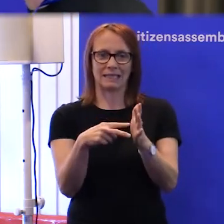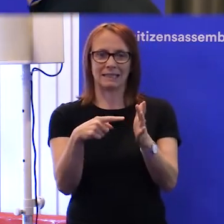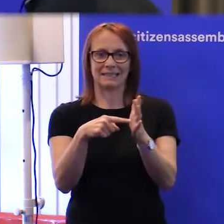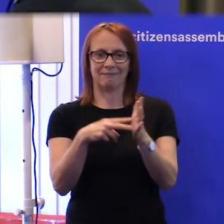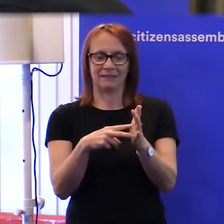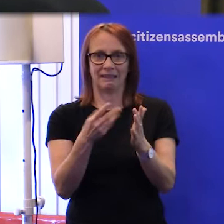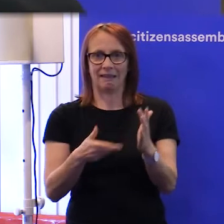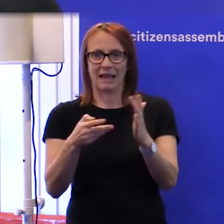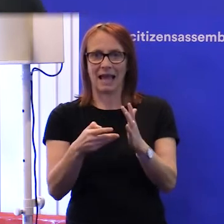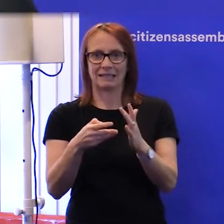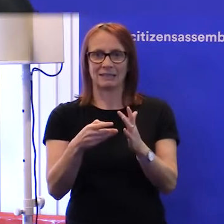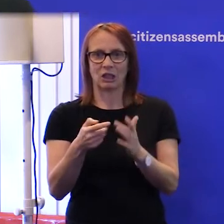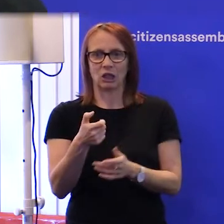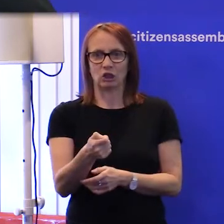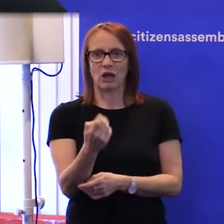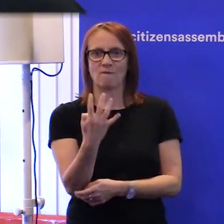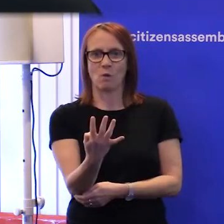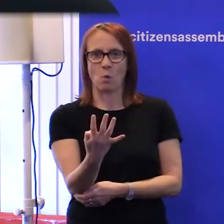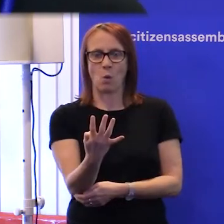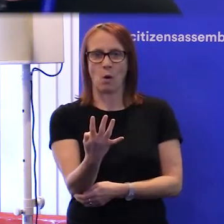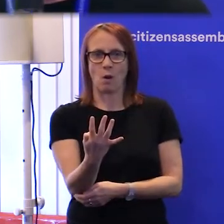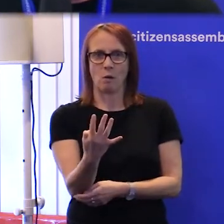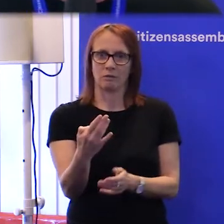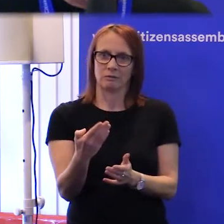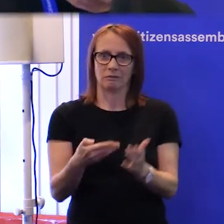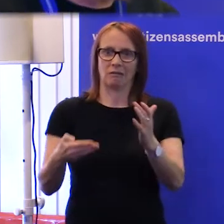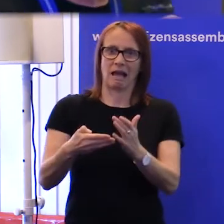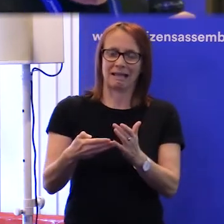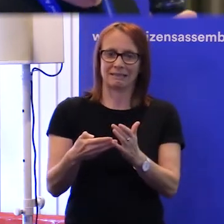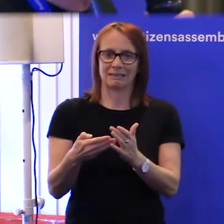came along in the UK and the subsequently Channel five nowadays we've